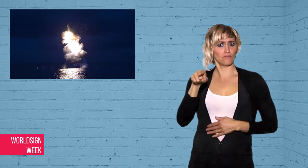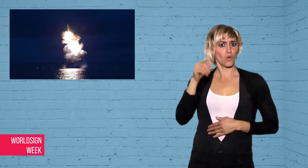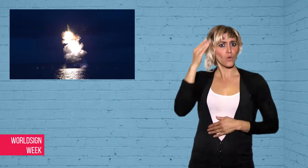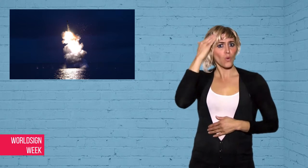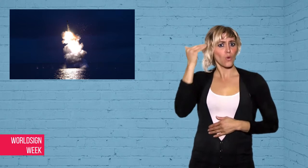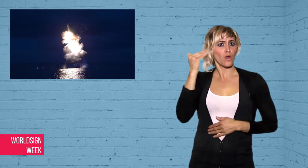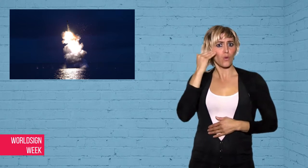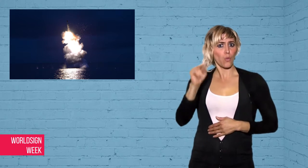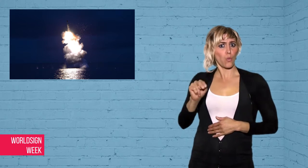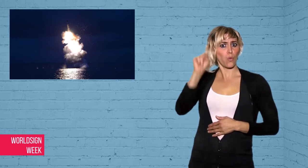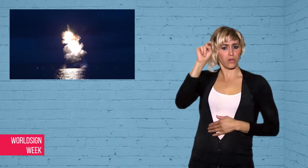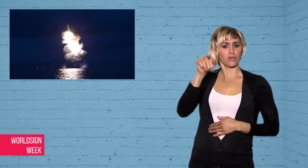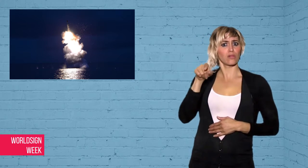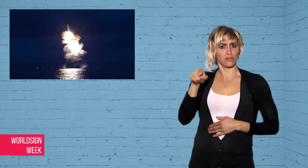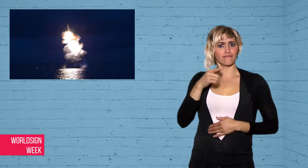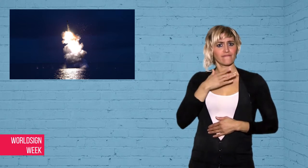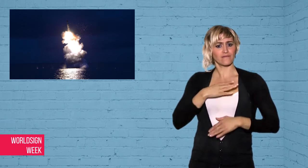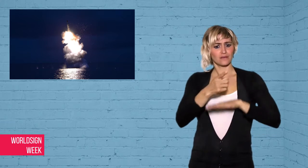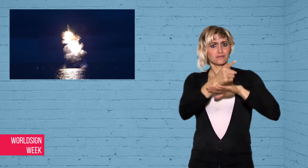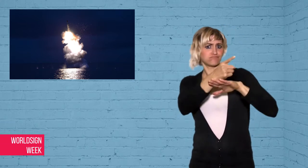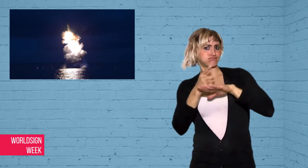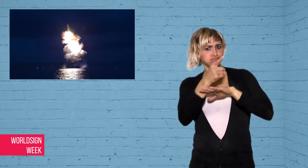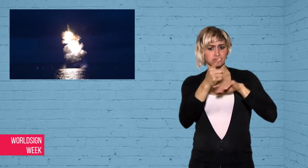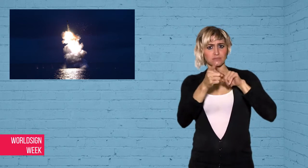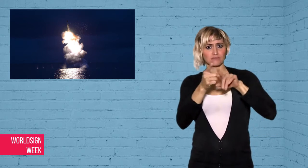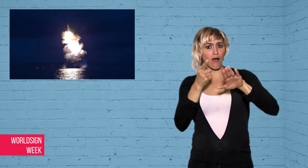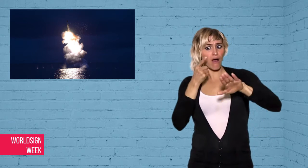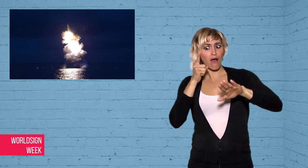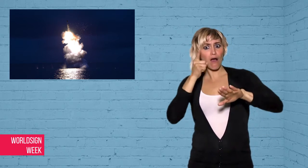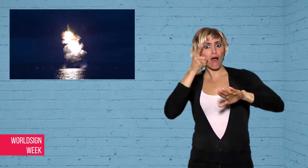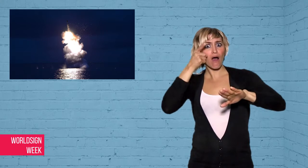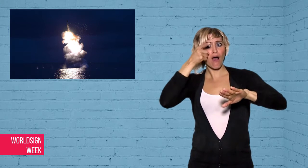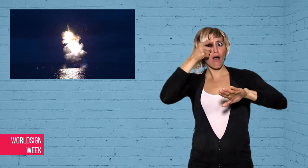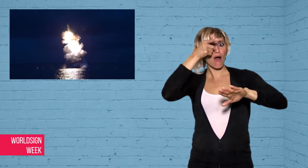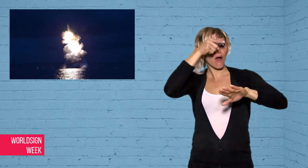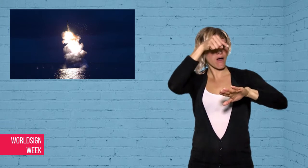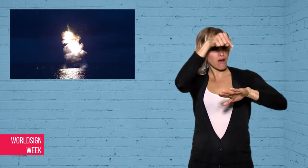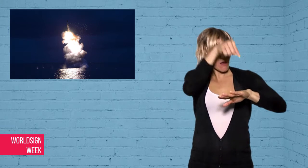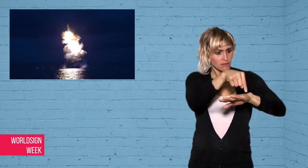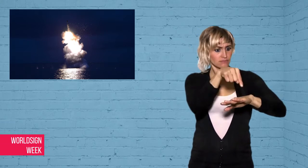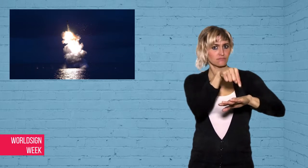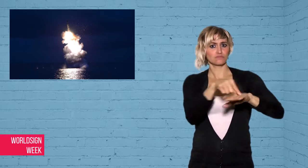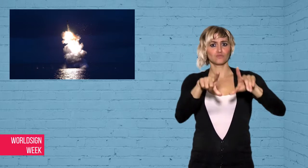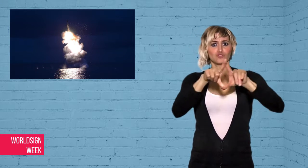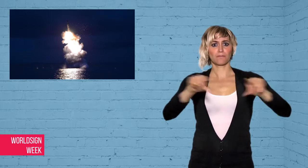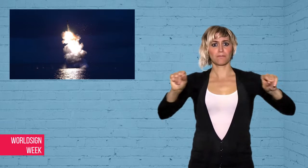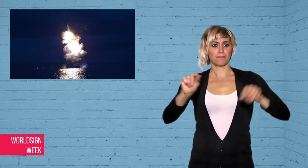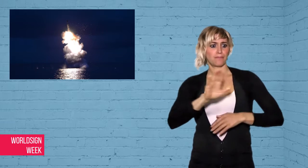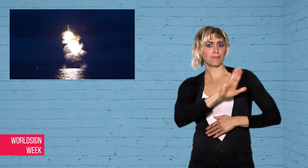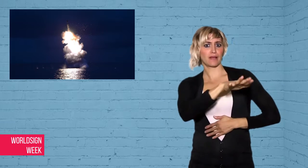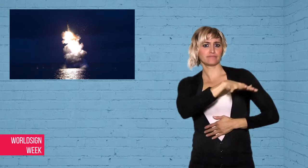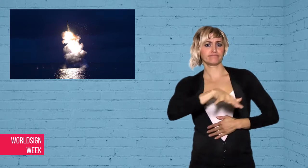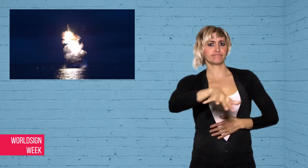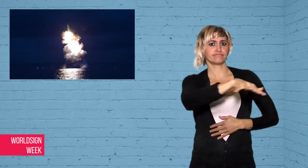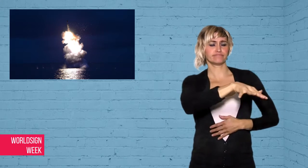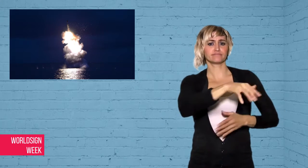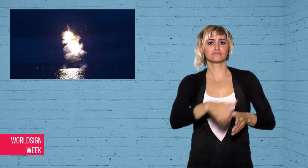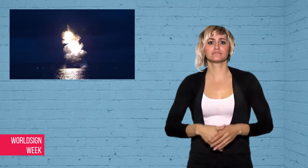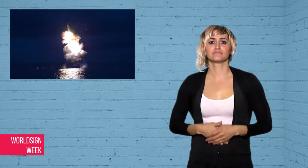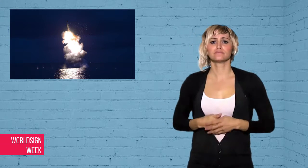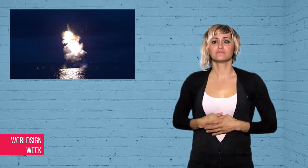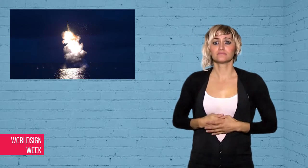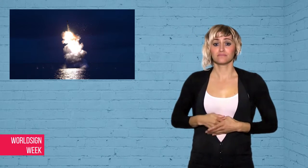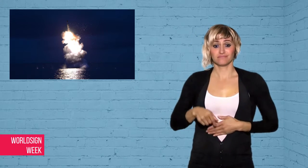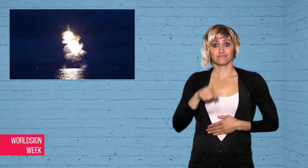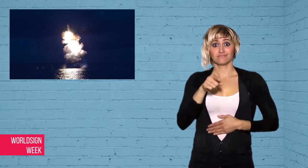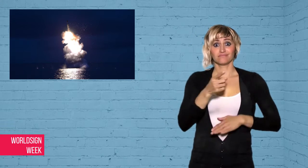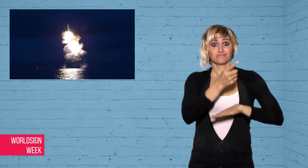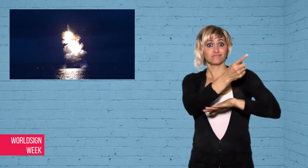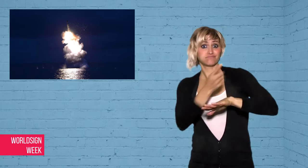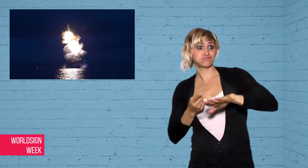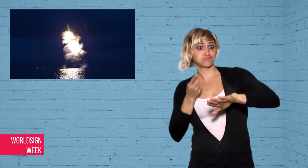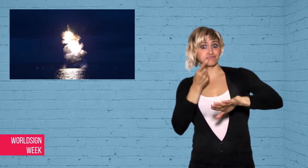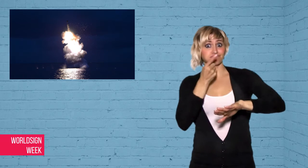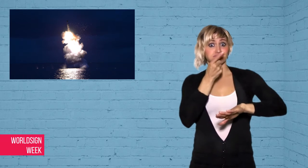NK and the first time ever a NK